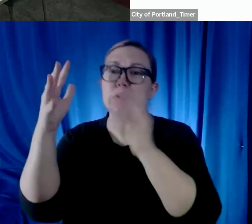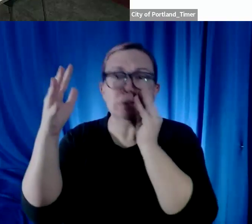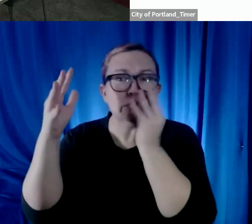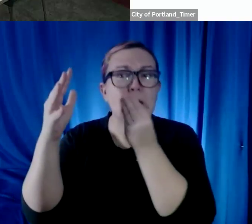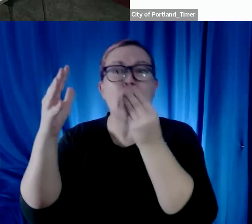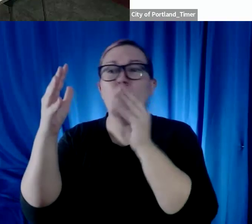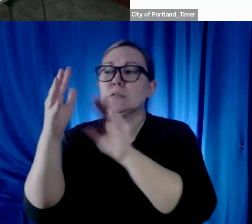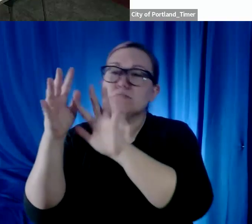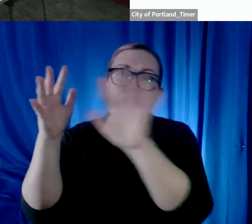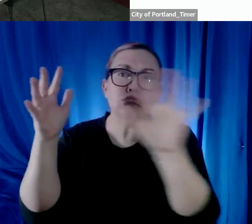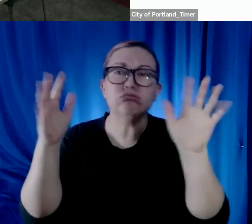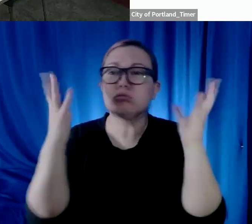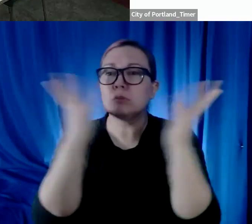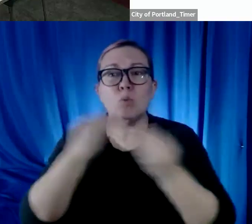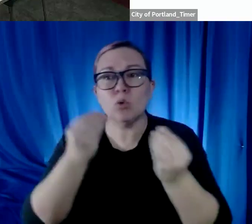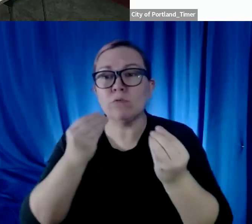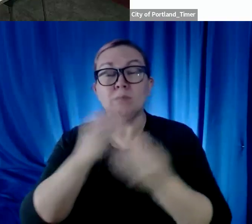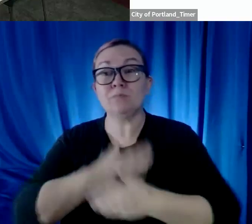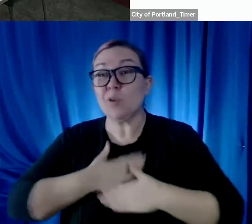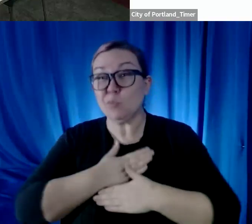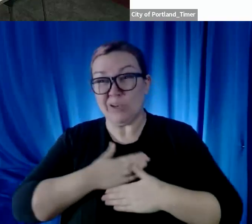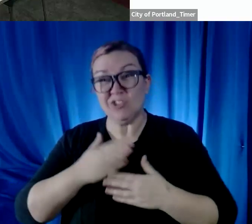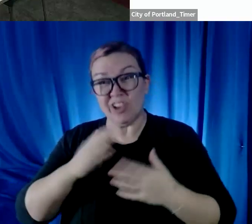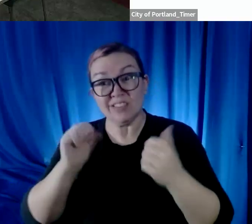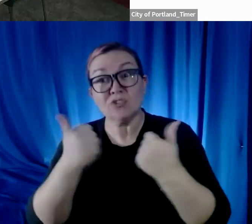I appreciate this is a difficult budget cycle for the city.